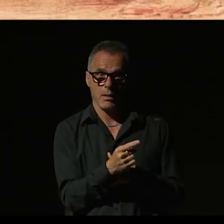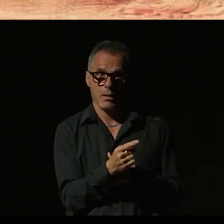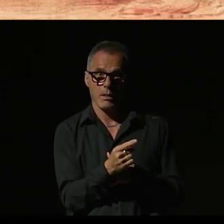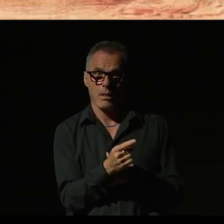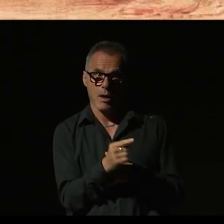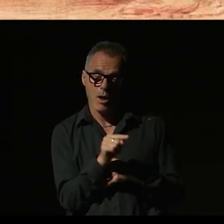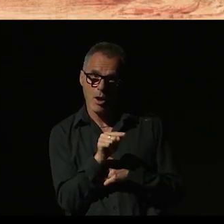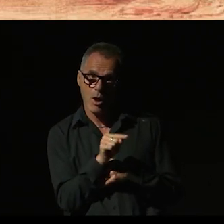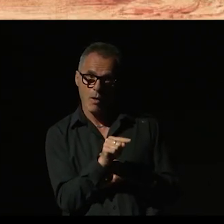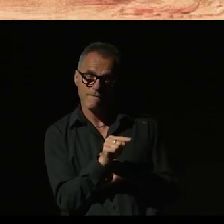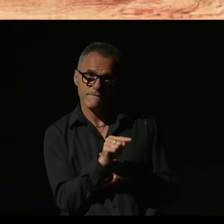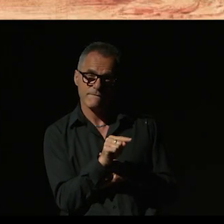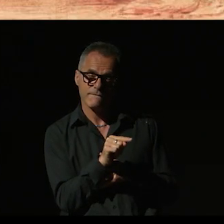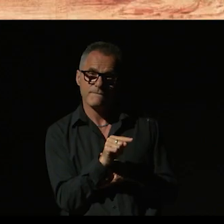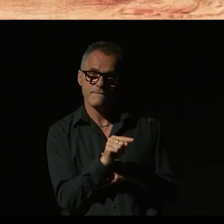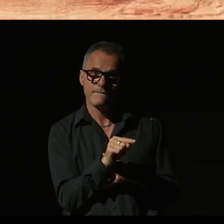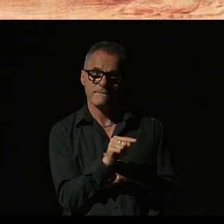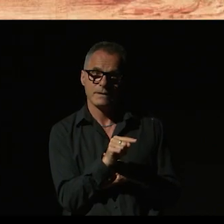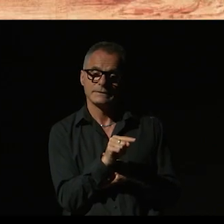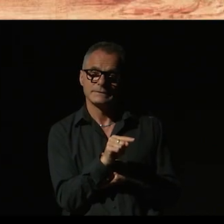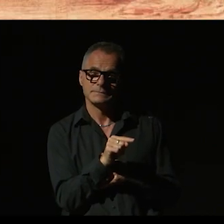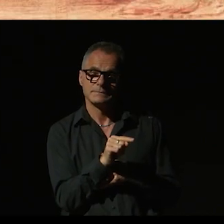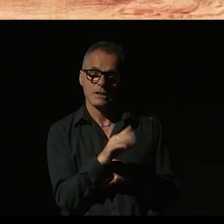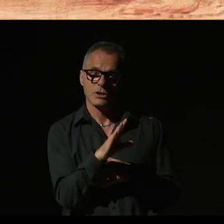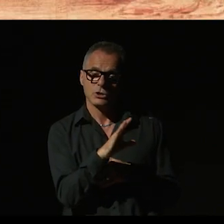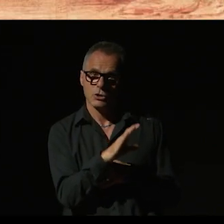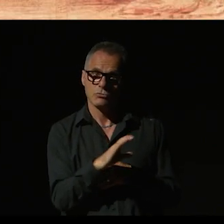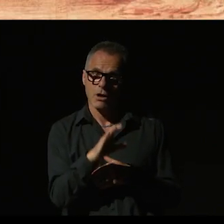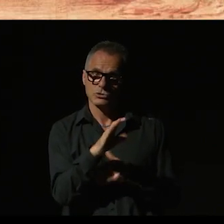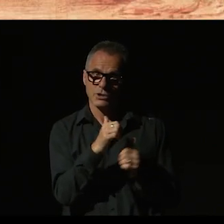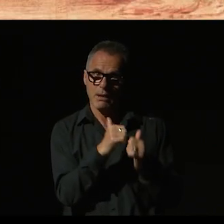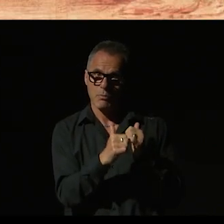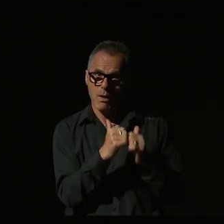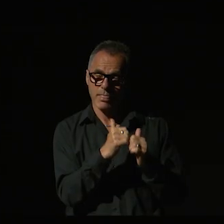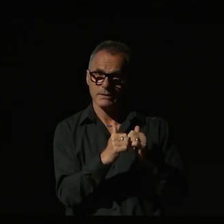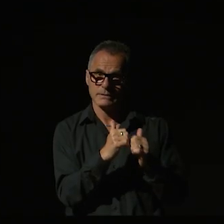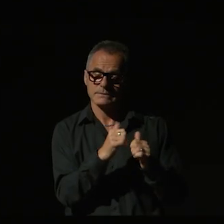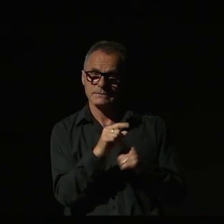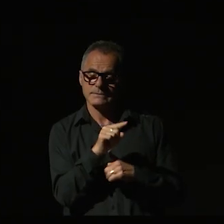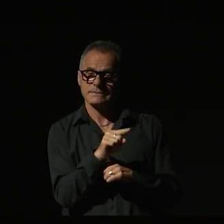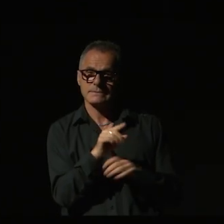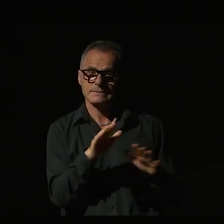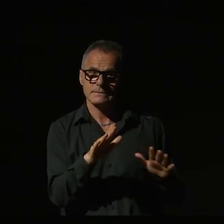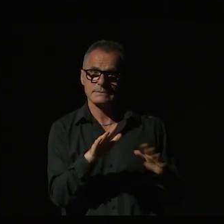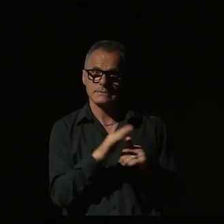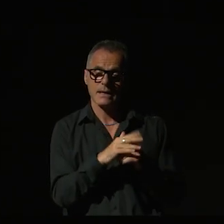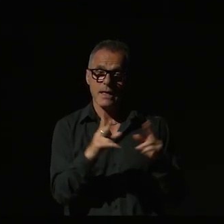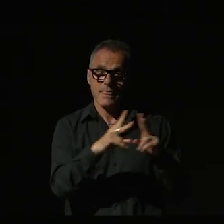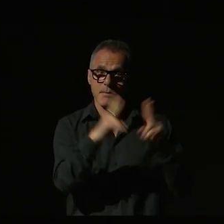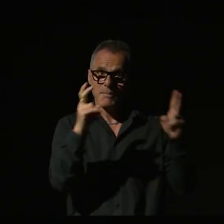according to Agostino Carracci in the Palazzo del Giardino, which is the palace of the Duke of Parma